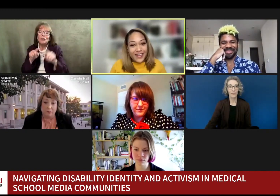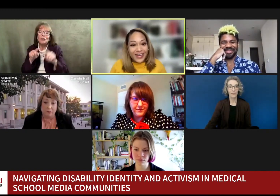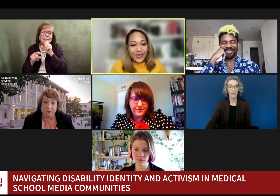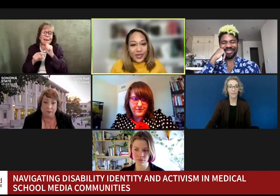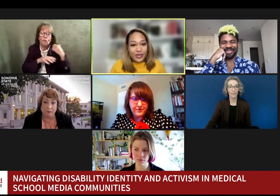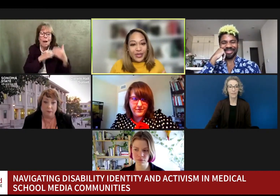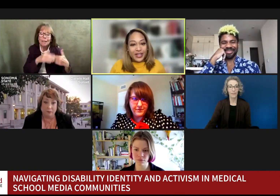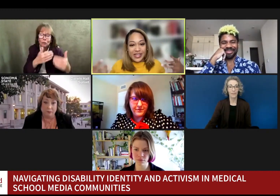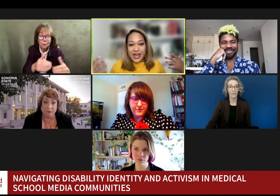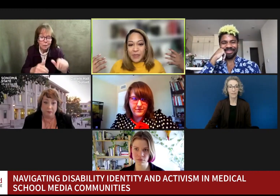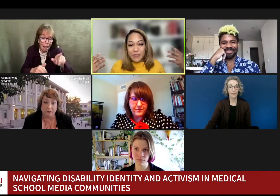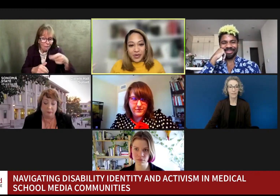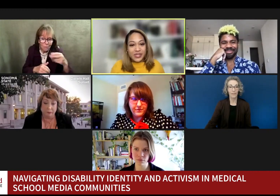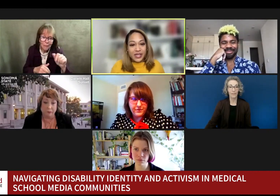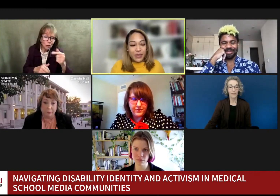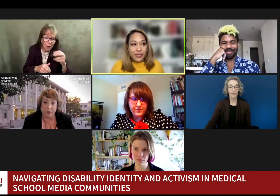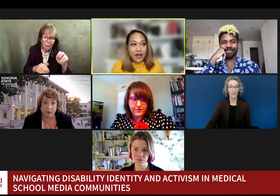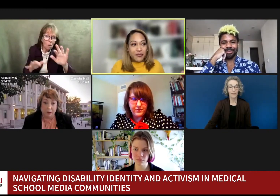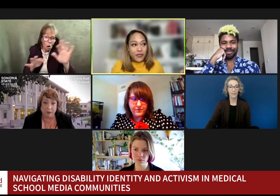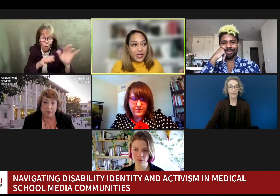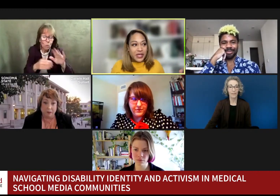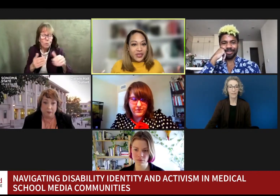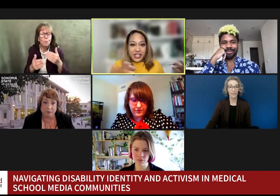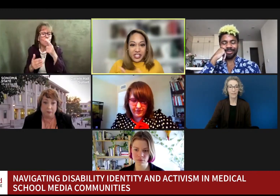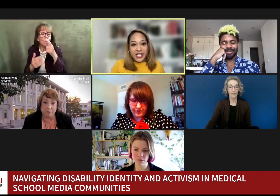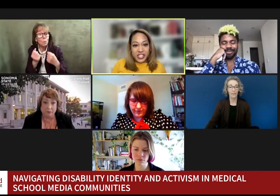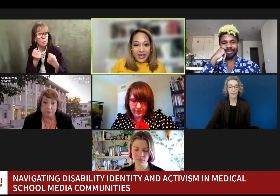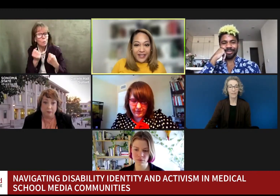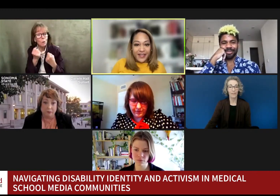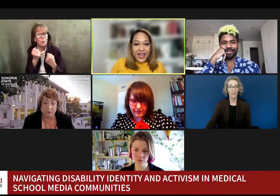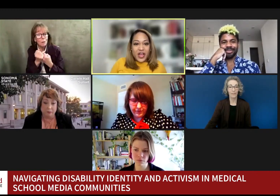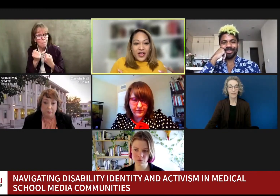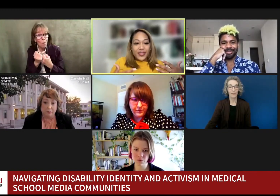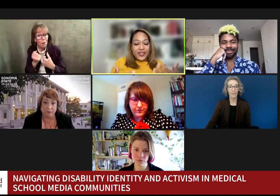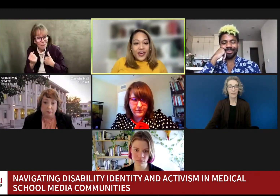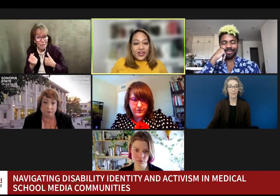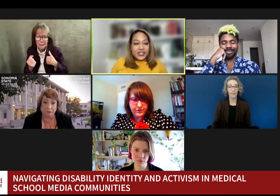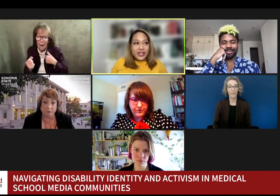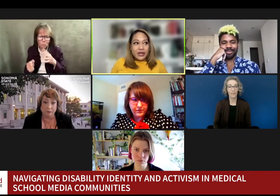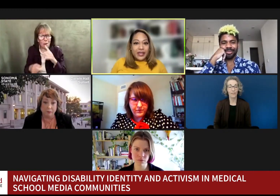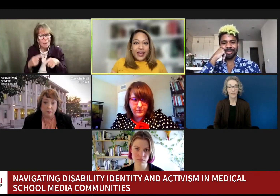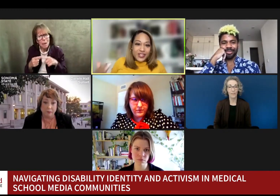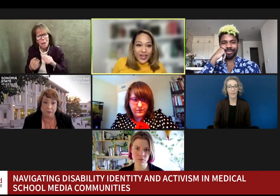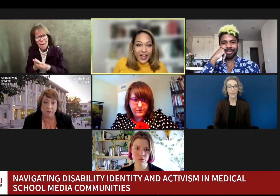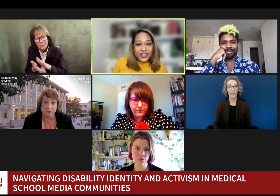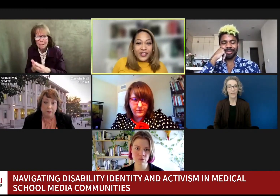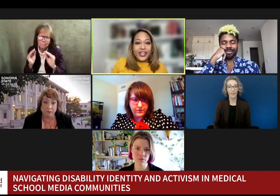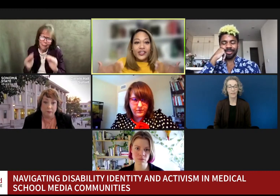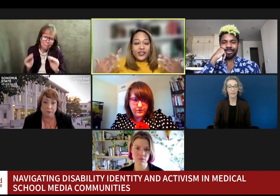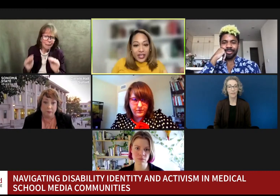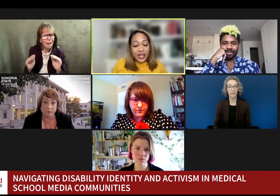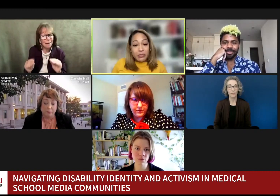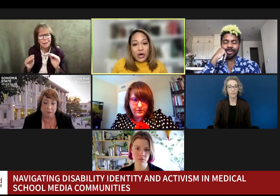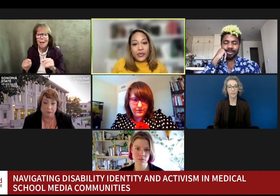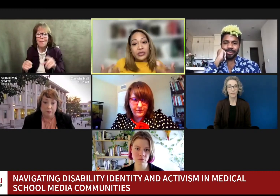that is connecting with me because I am building my platform based on education. They're all saying to me, yes, you can do it, you can keep going.